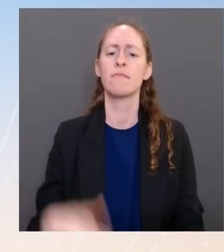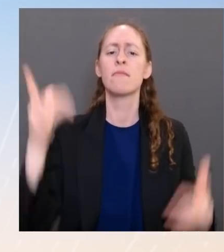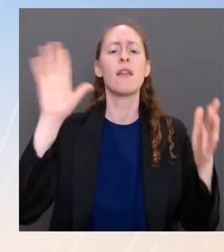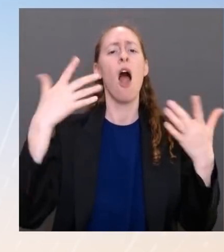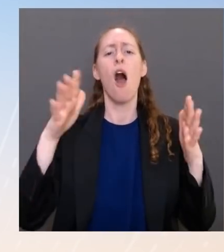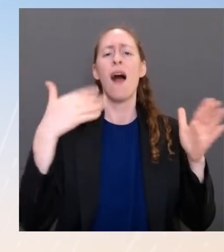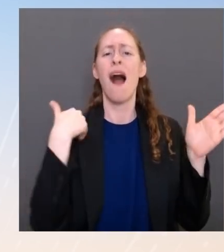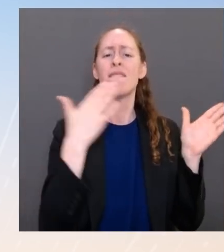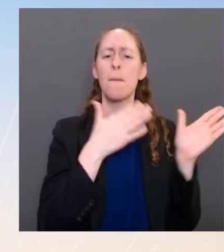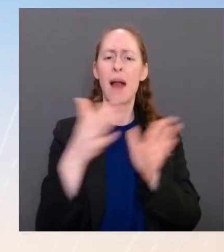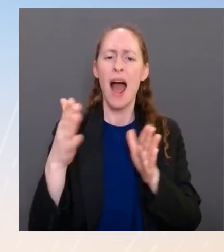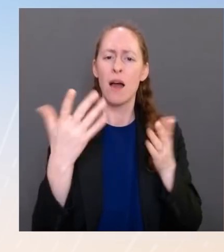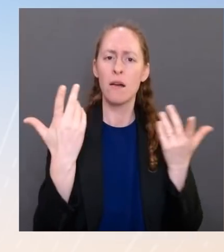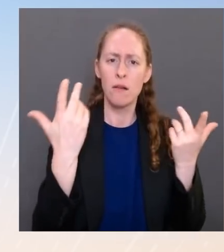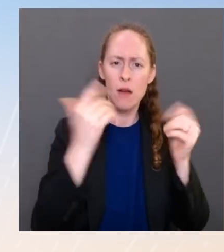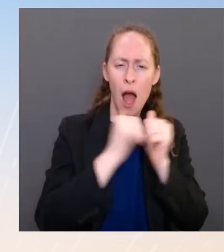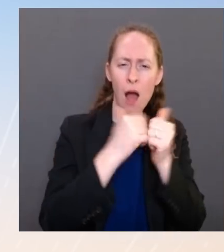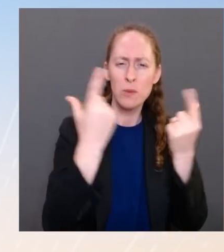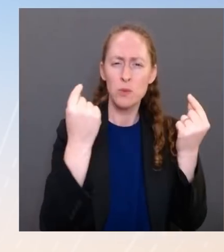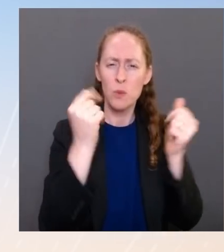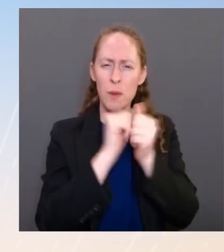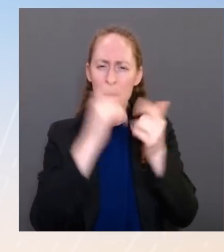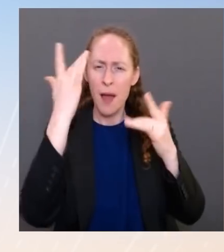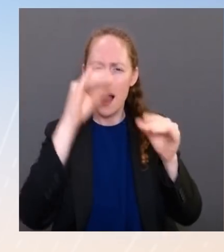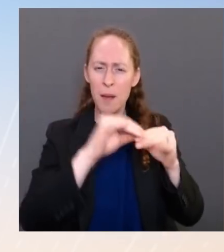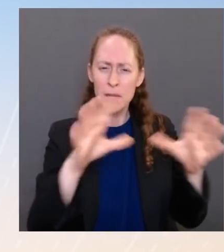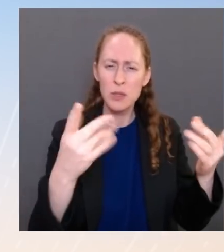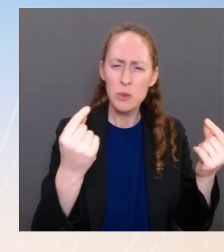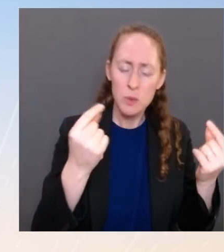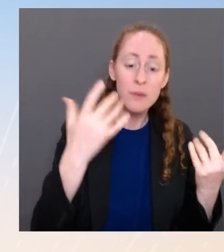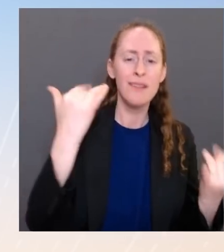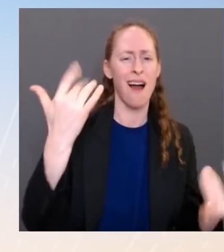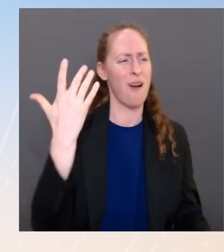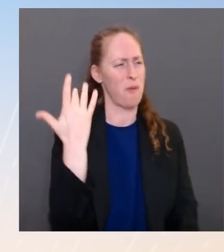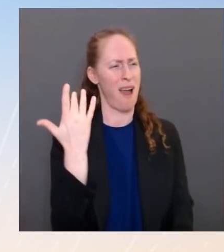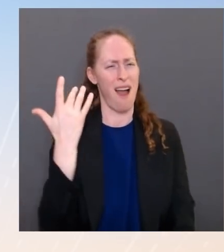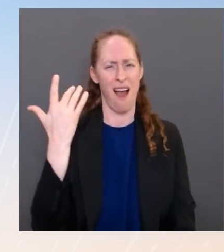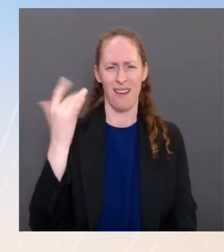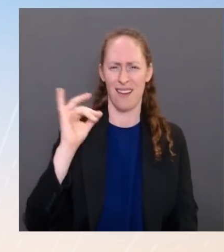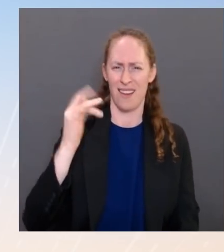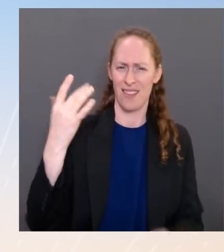and the impact on energy prices. What the President has done is taken steps to address